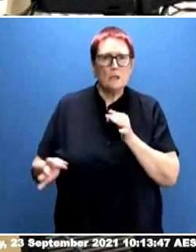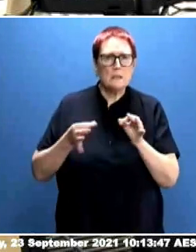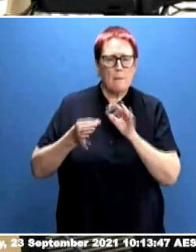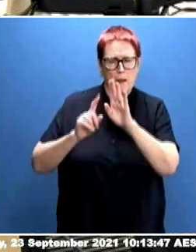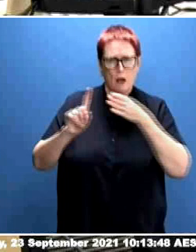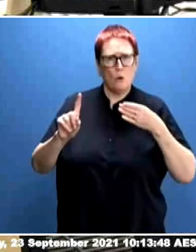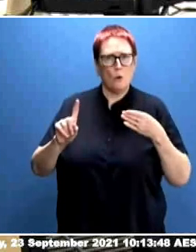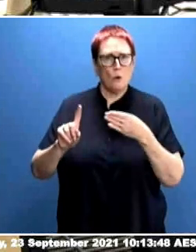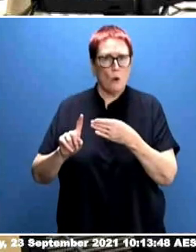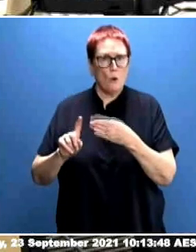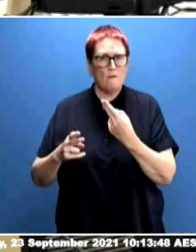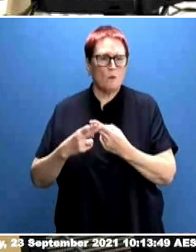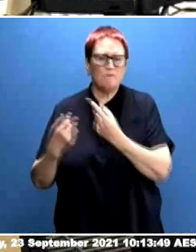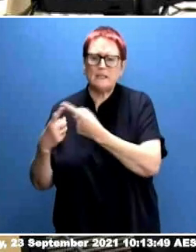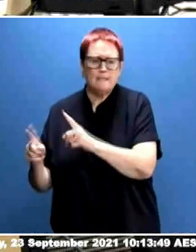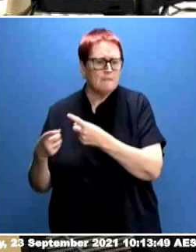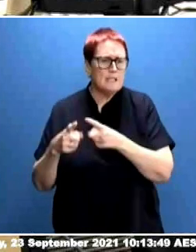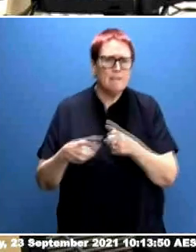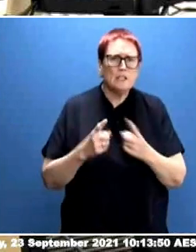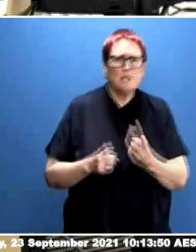for different types of Secure Care settings?